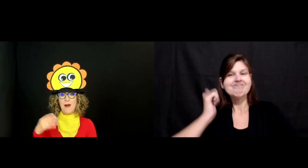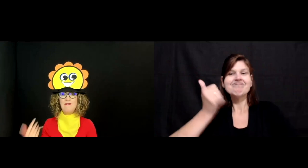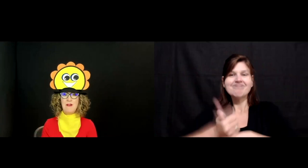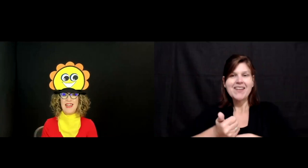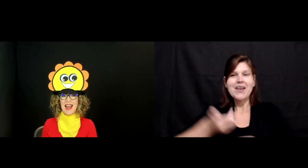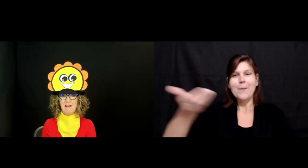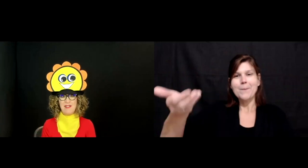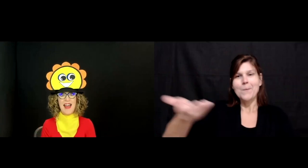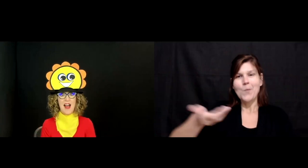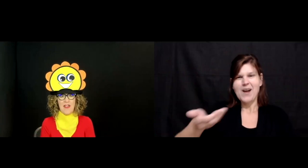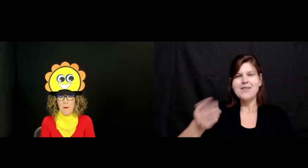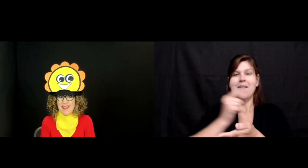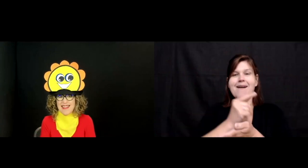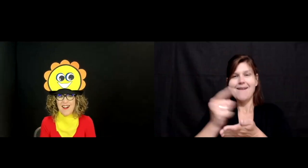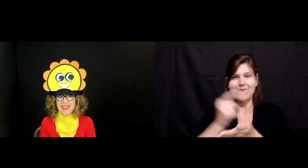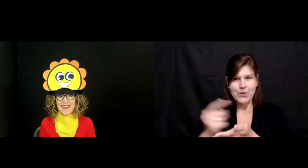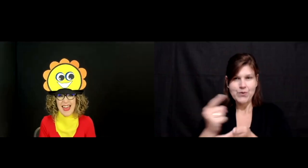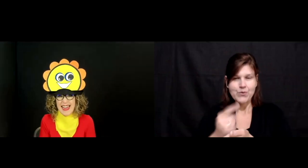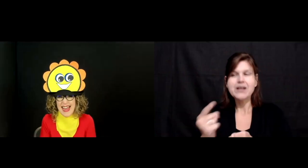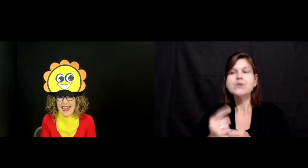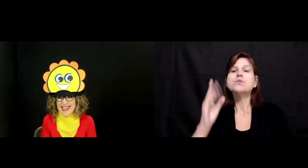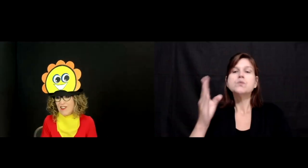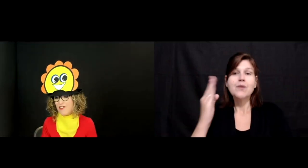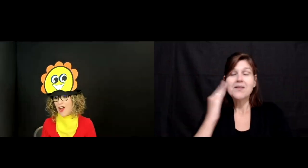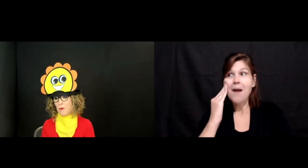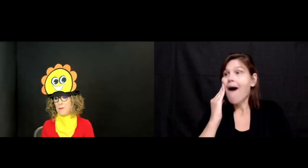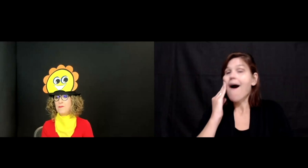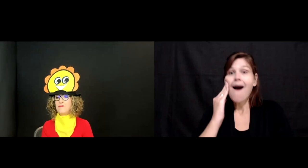So everybody knows that we're starting the exciting show.